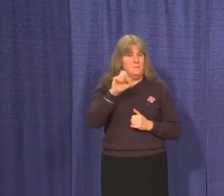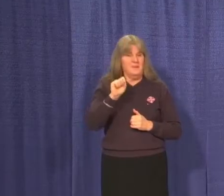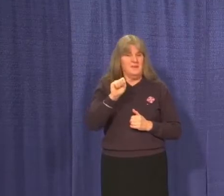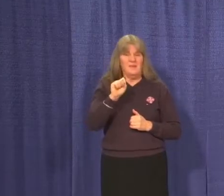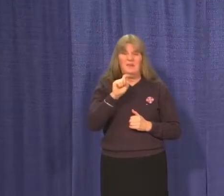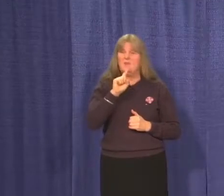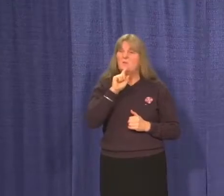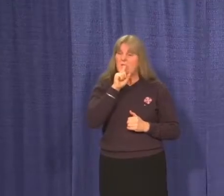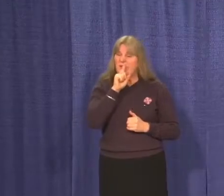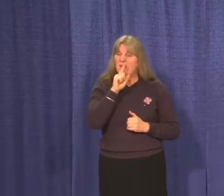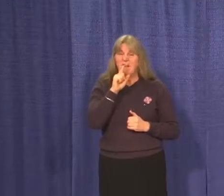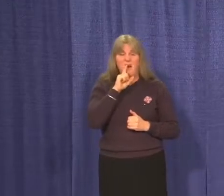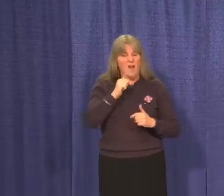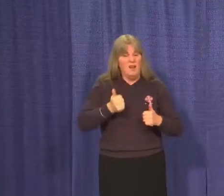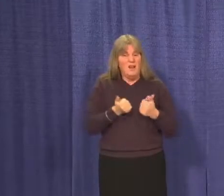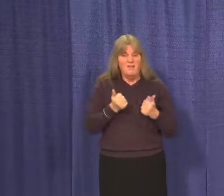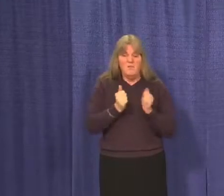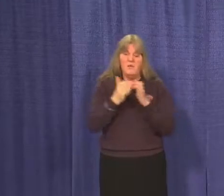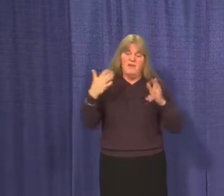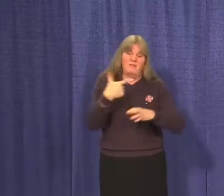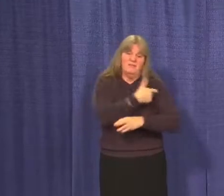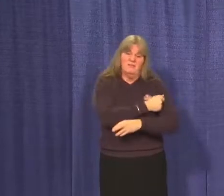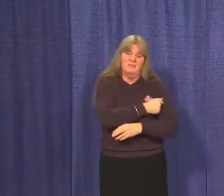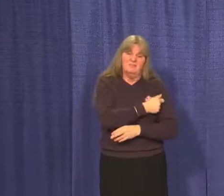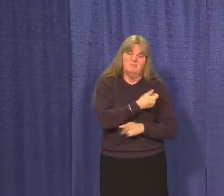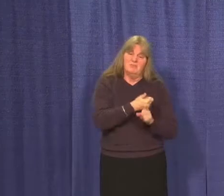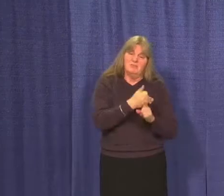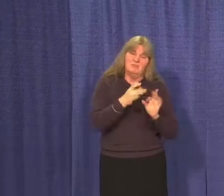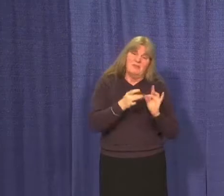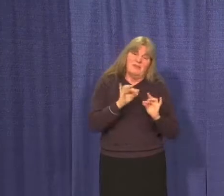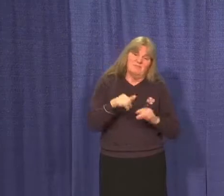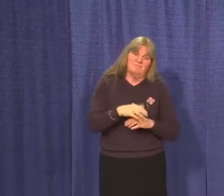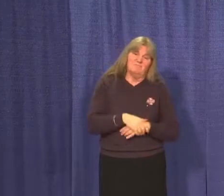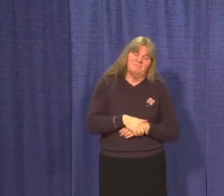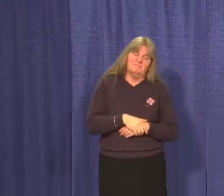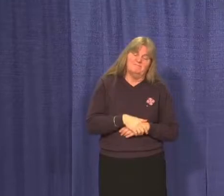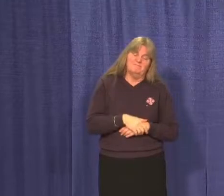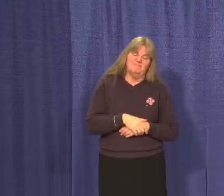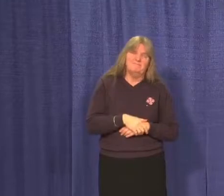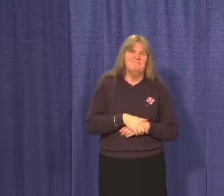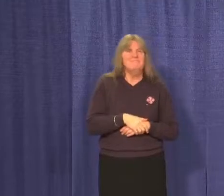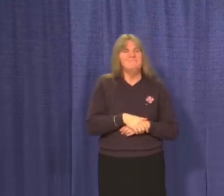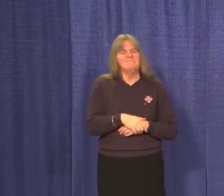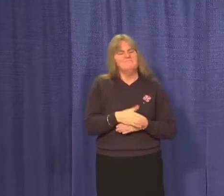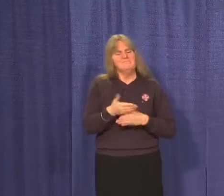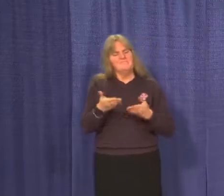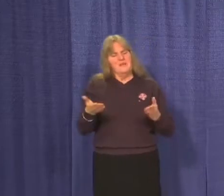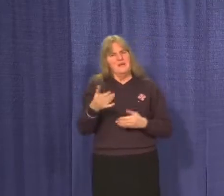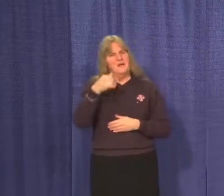here today without vaccines. Of course, in Yukon we have been